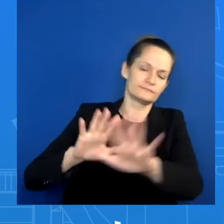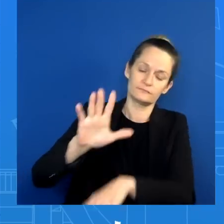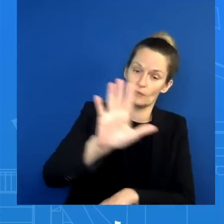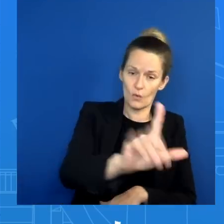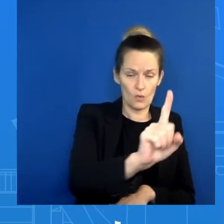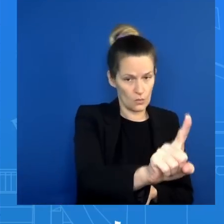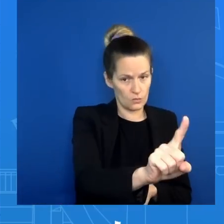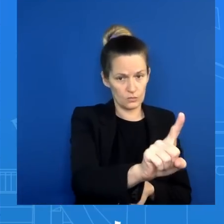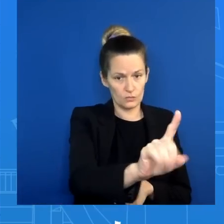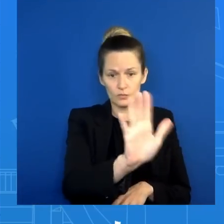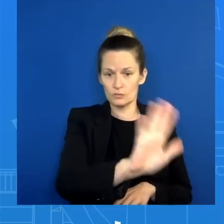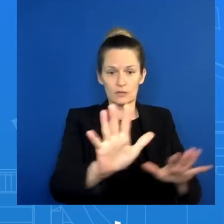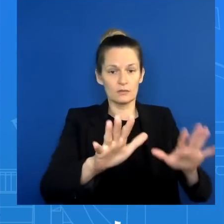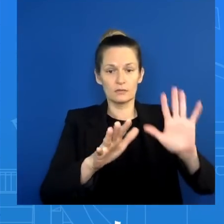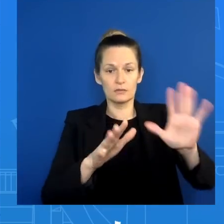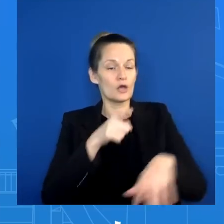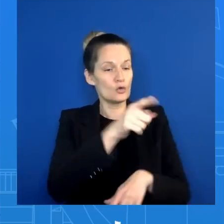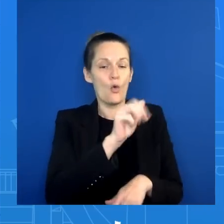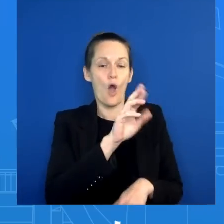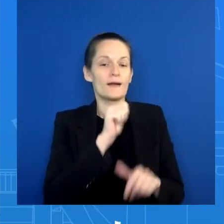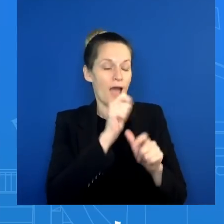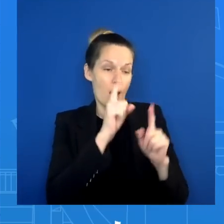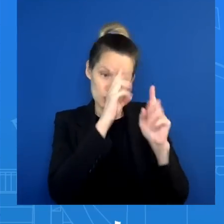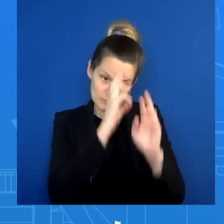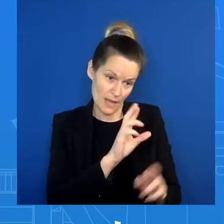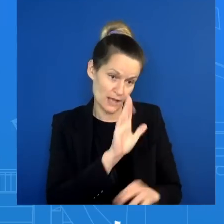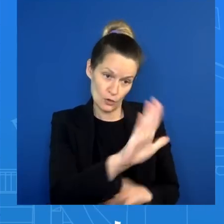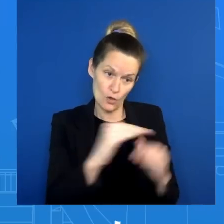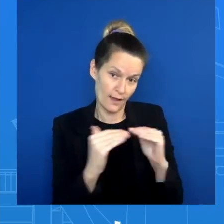To your own colleagues. As you see, I jump.